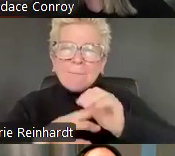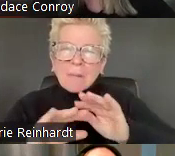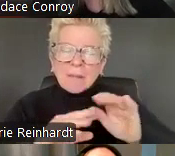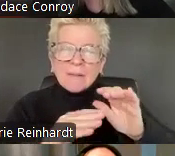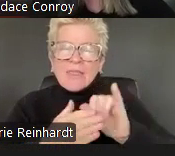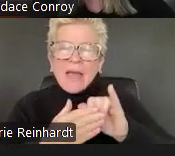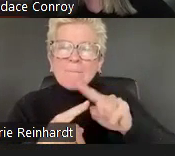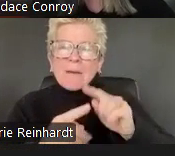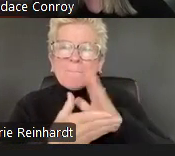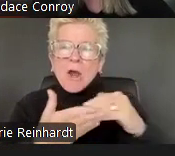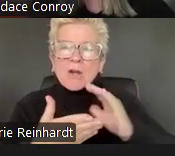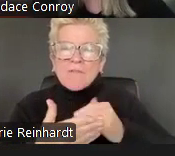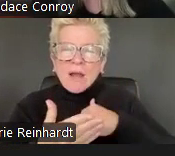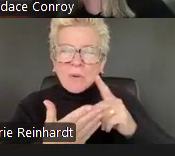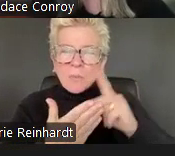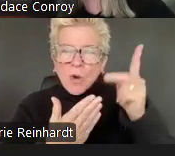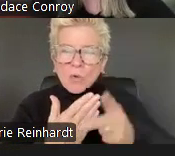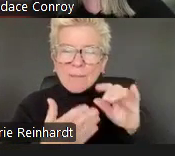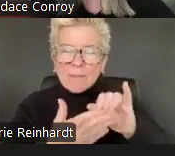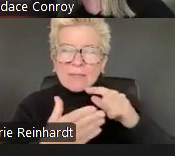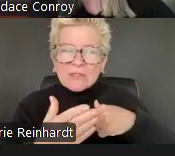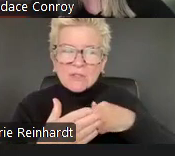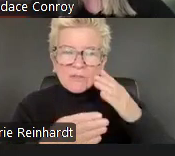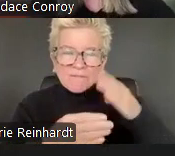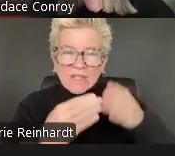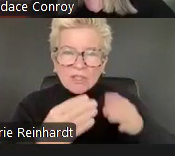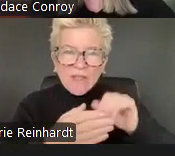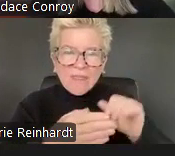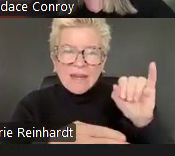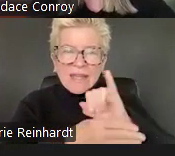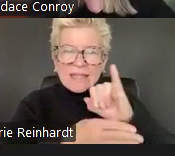our program is completing that industry recognized certificate, which is the